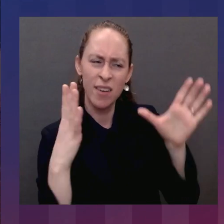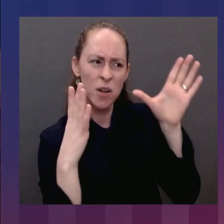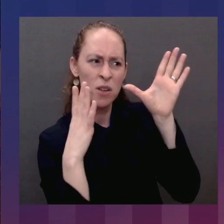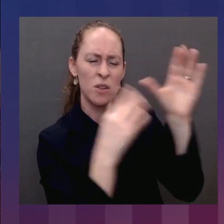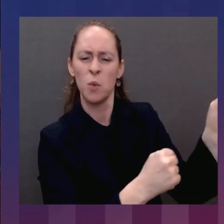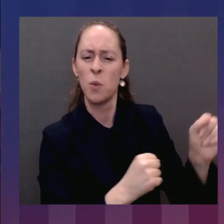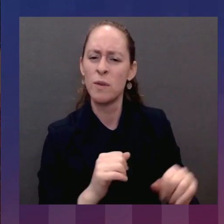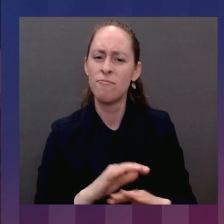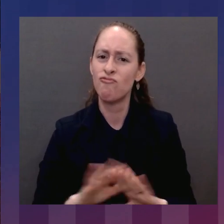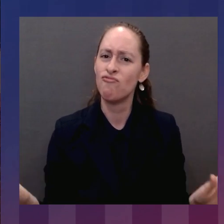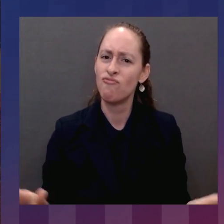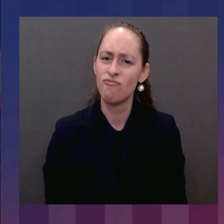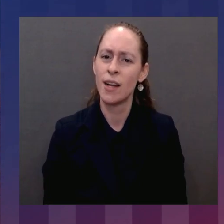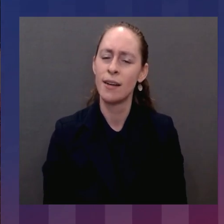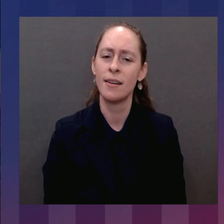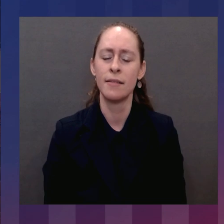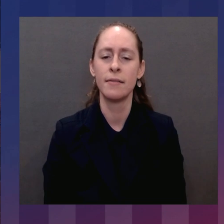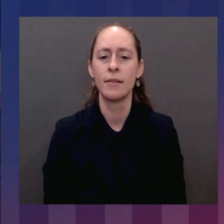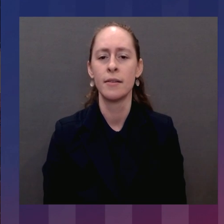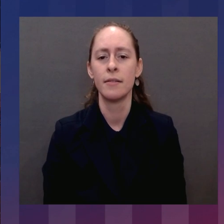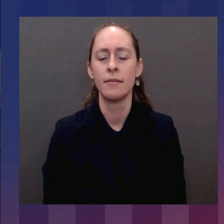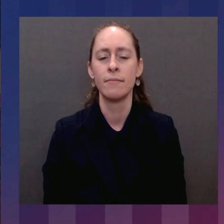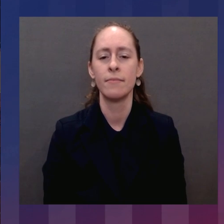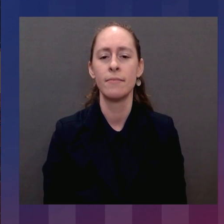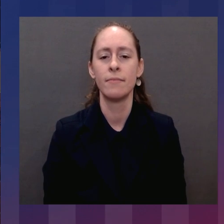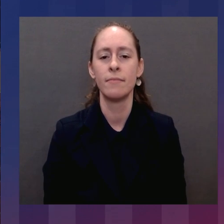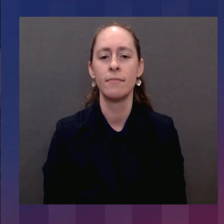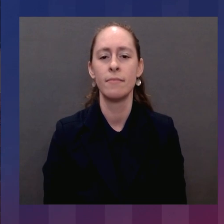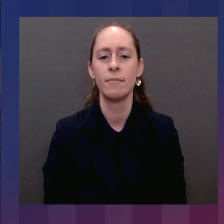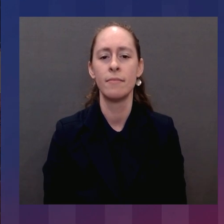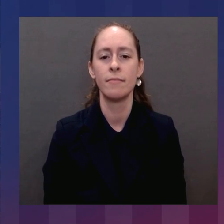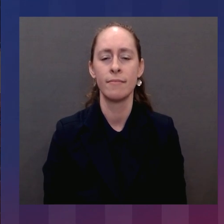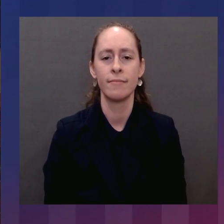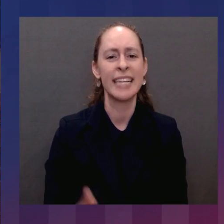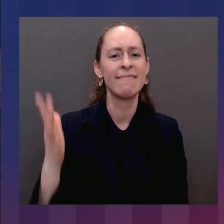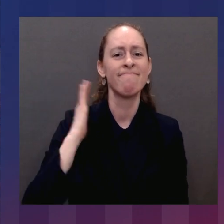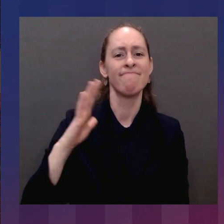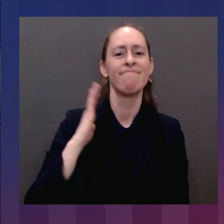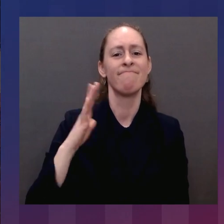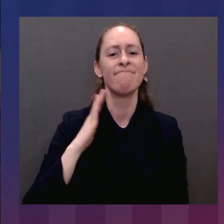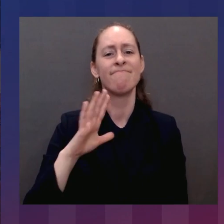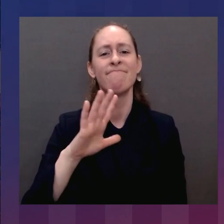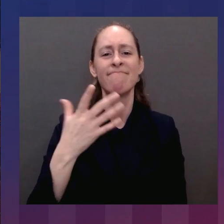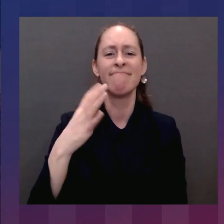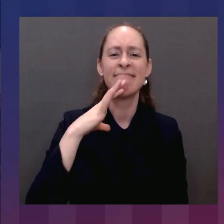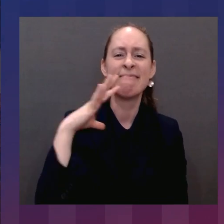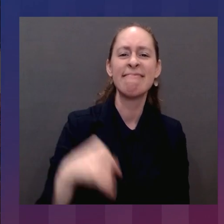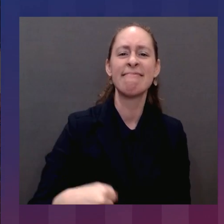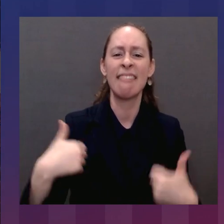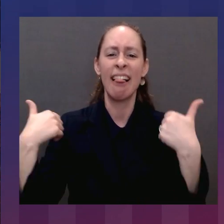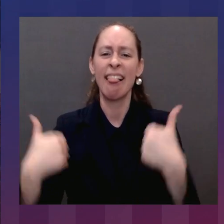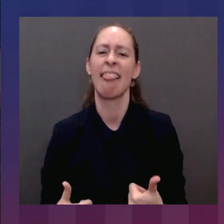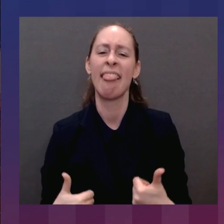become the home of significant resurgence of manufacturing.